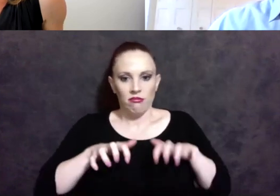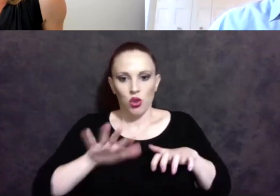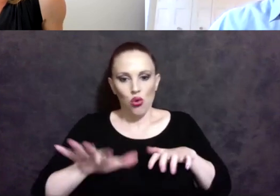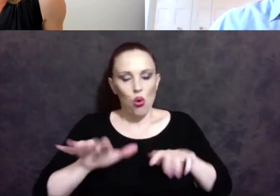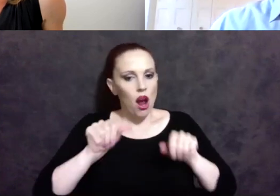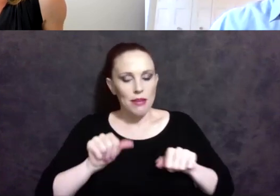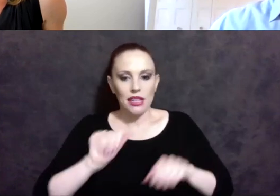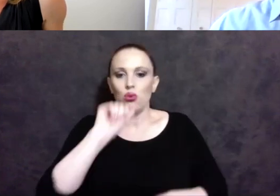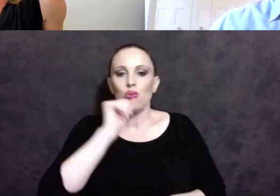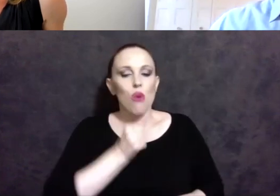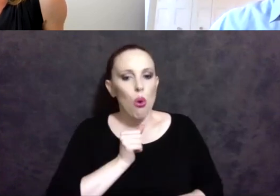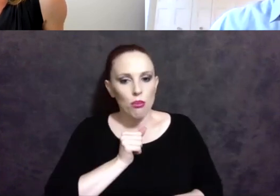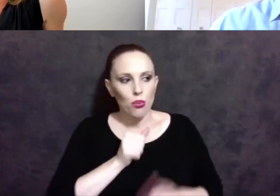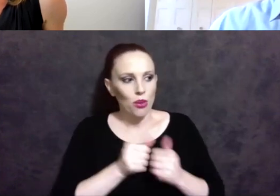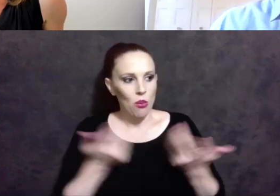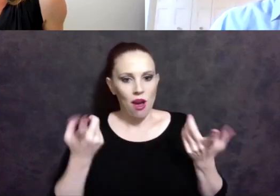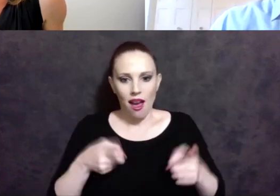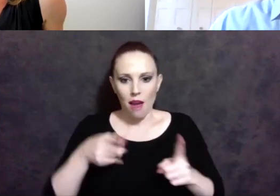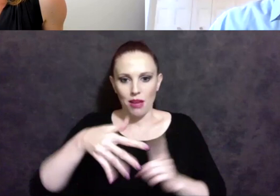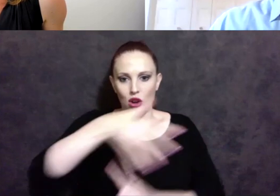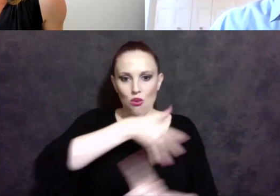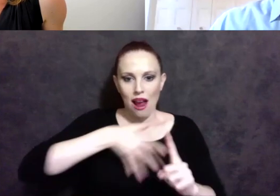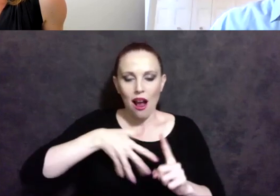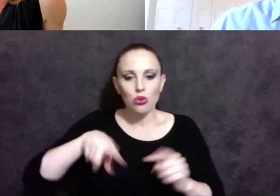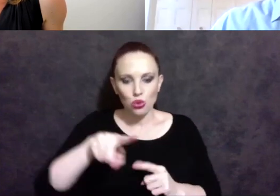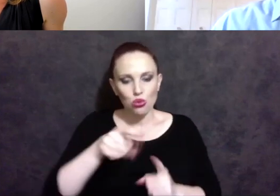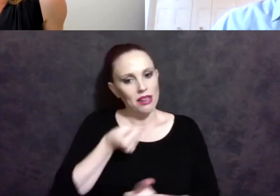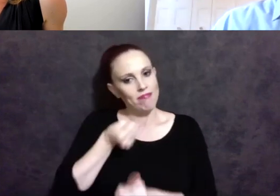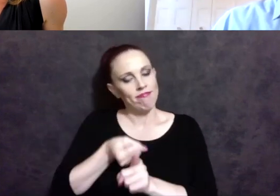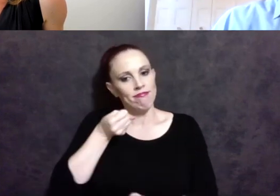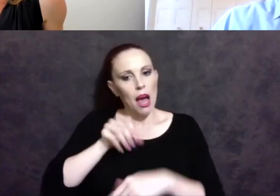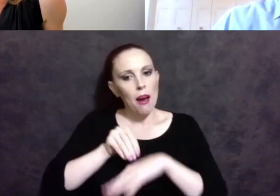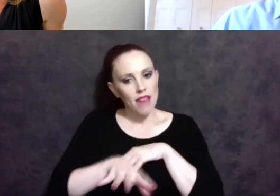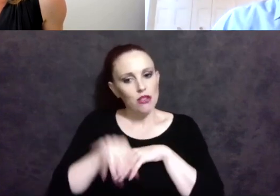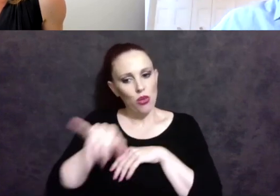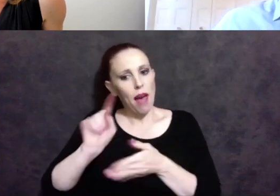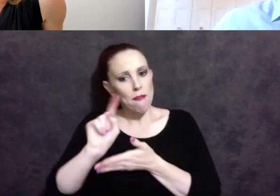what's going on around you and it impacts you in that given moment and it also impacts